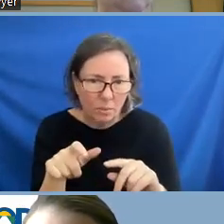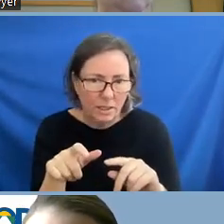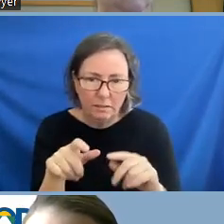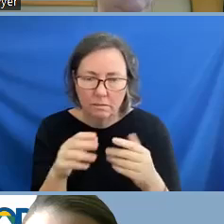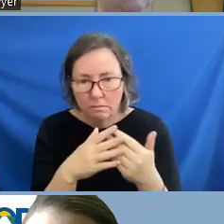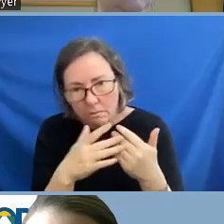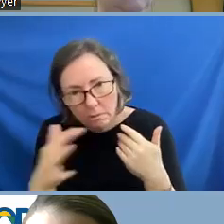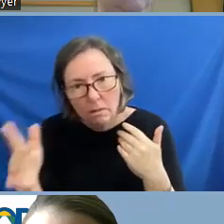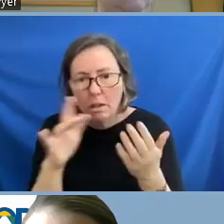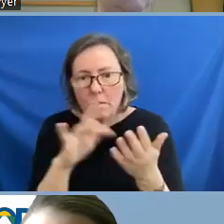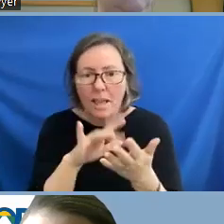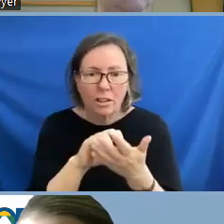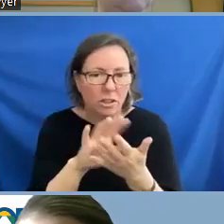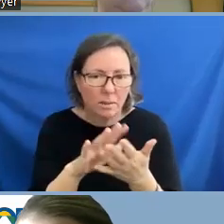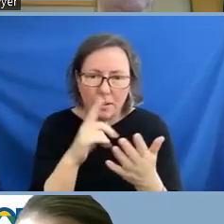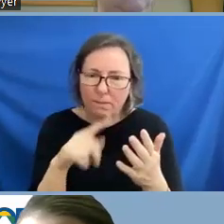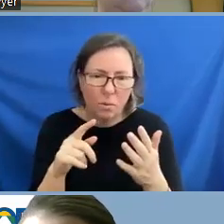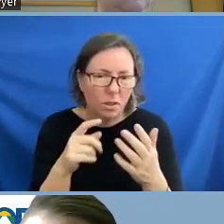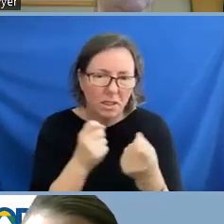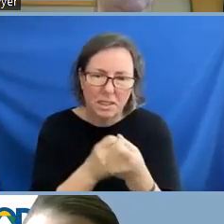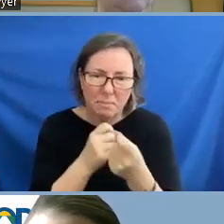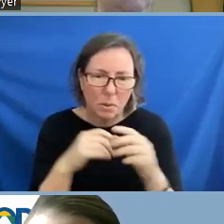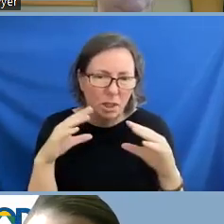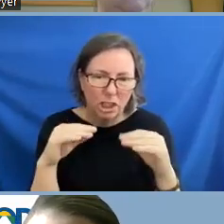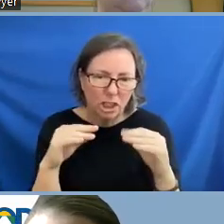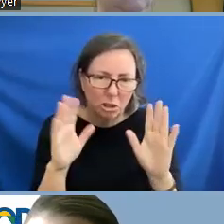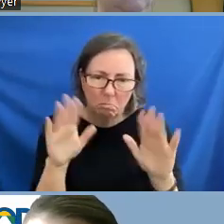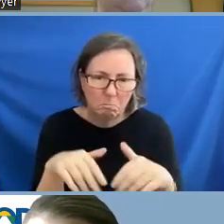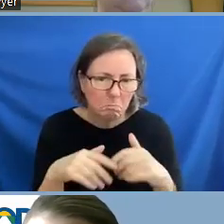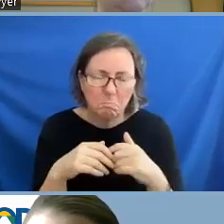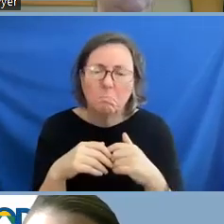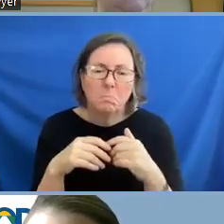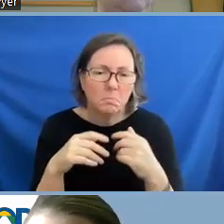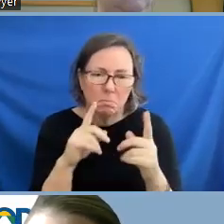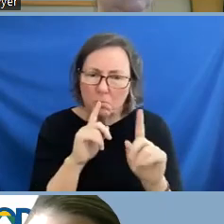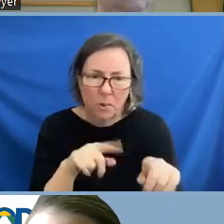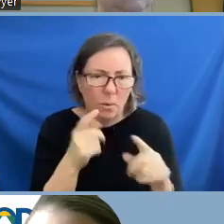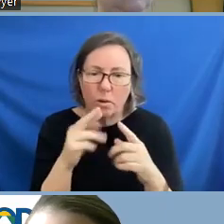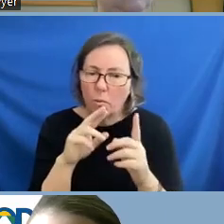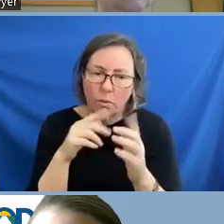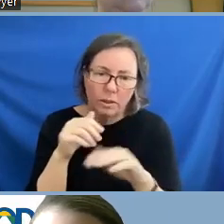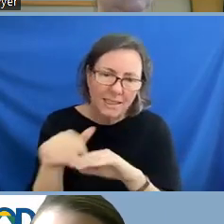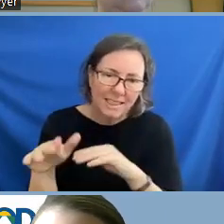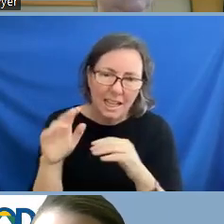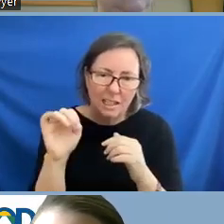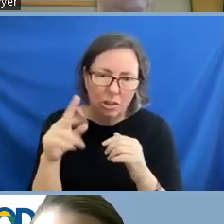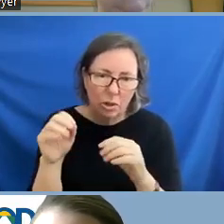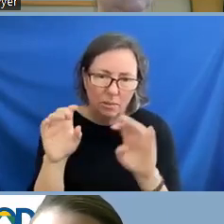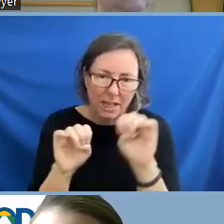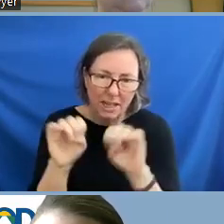medical documentation for lumbar support. If you have reason to think that you know,